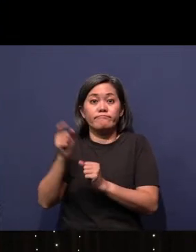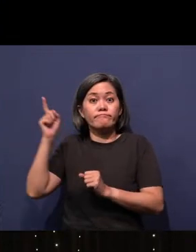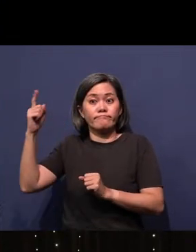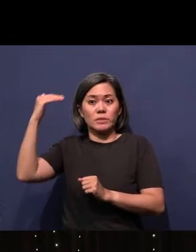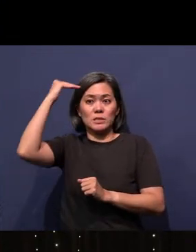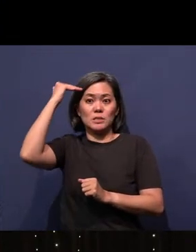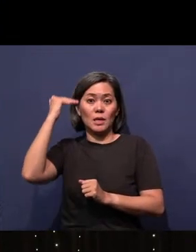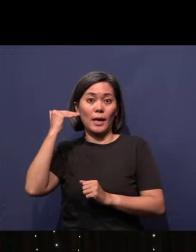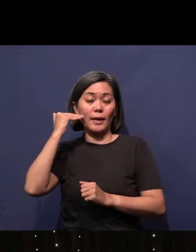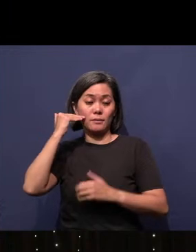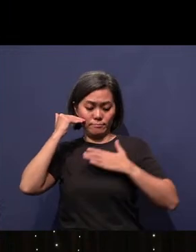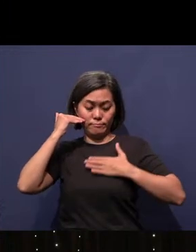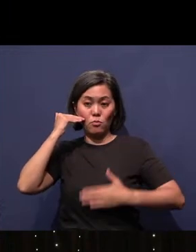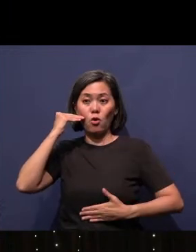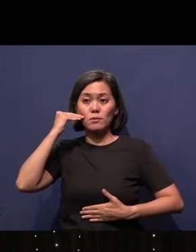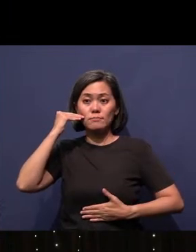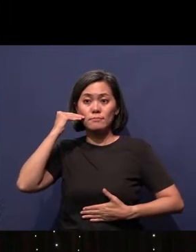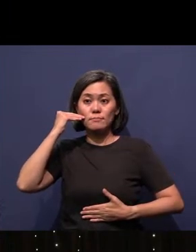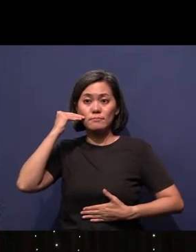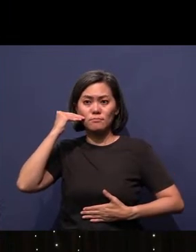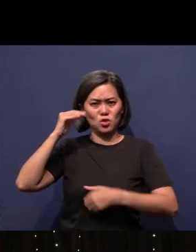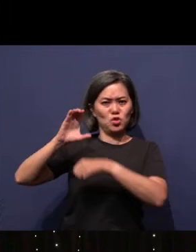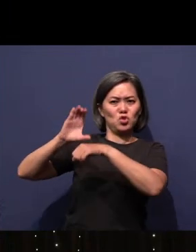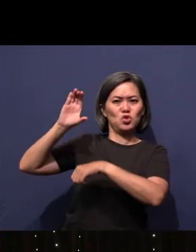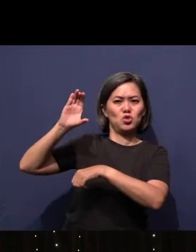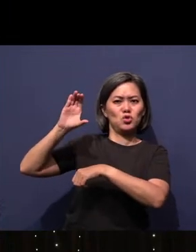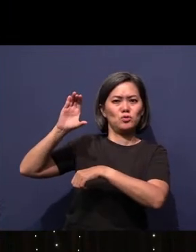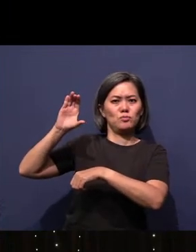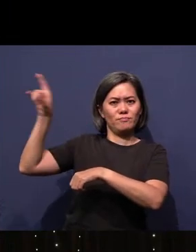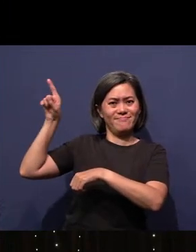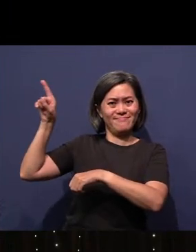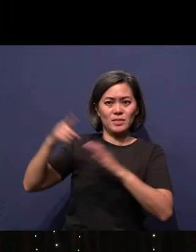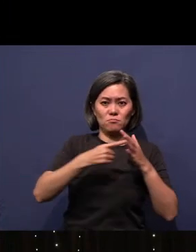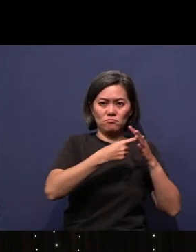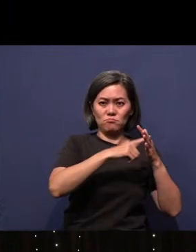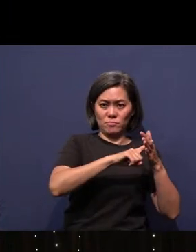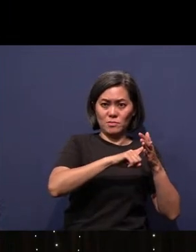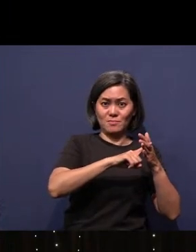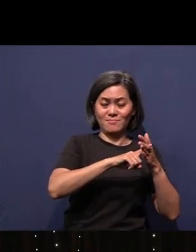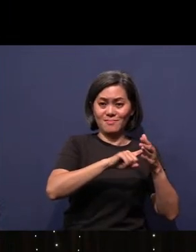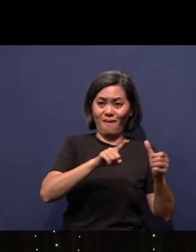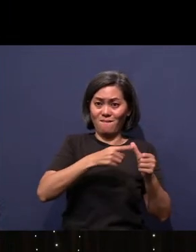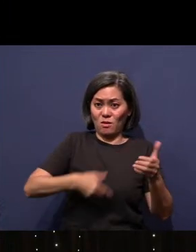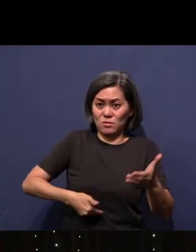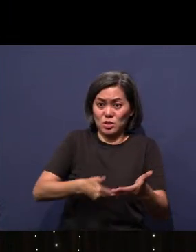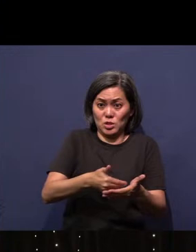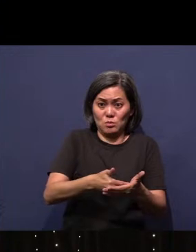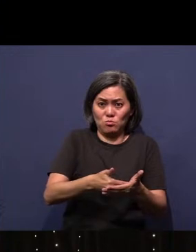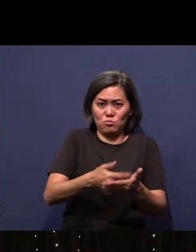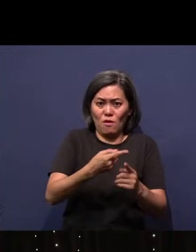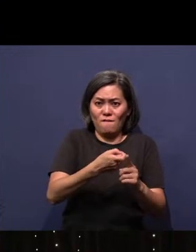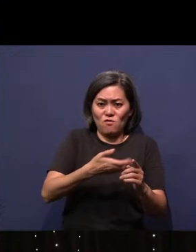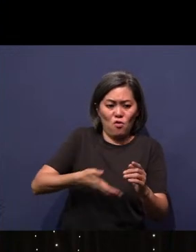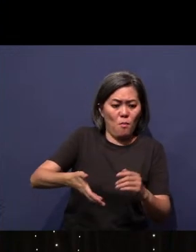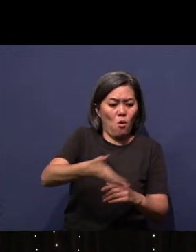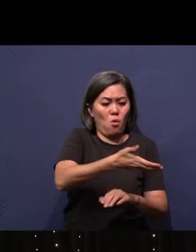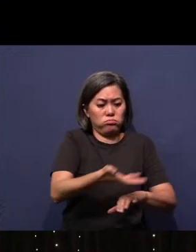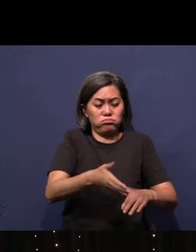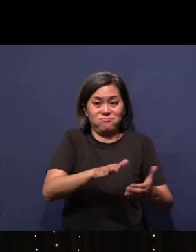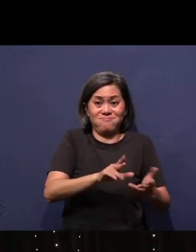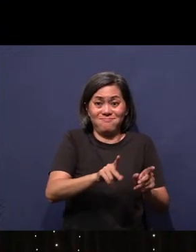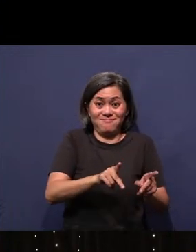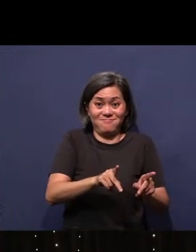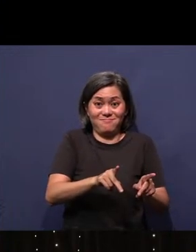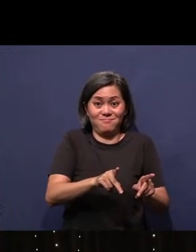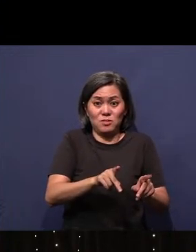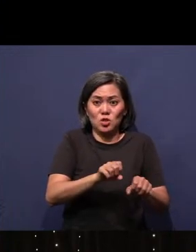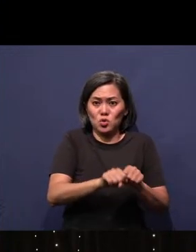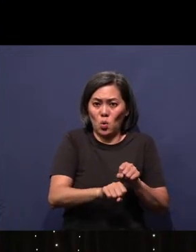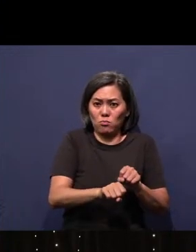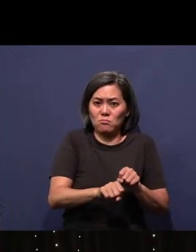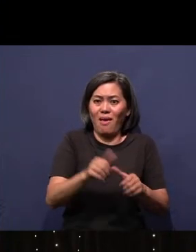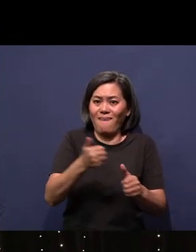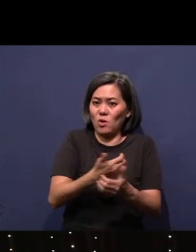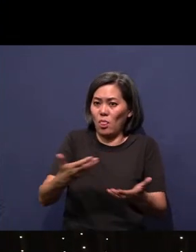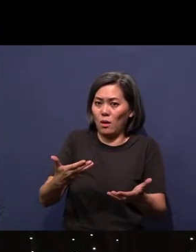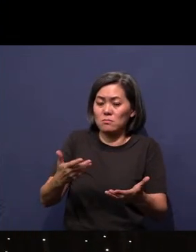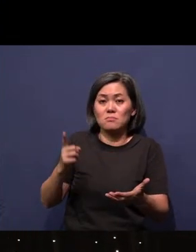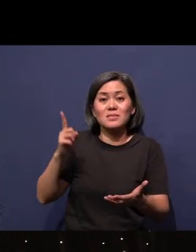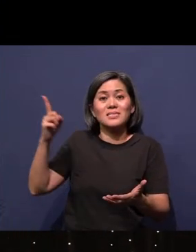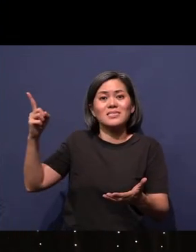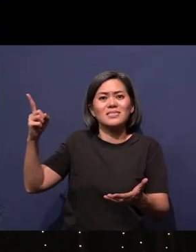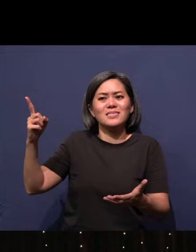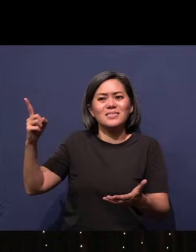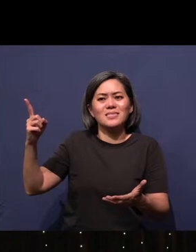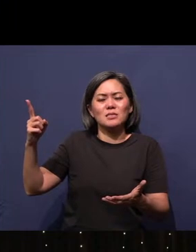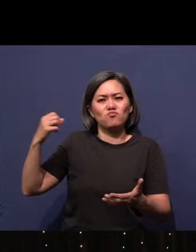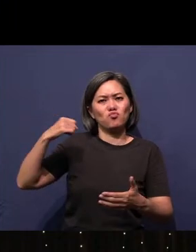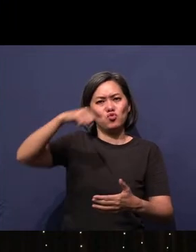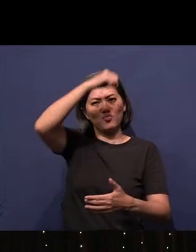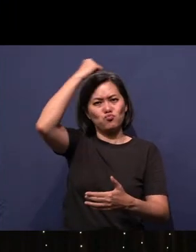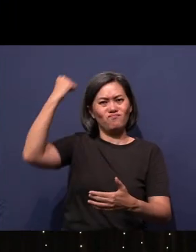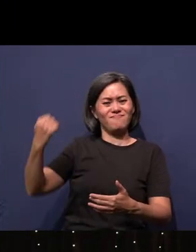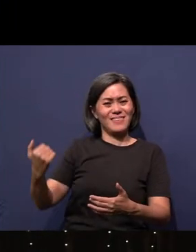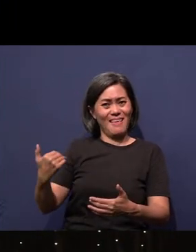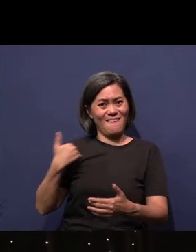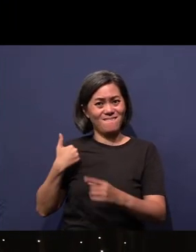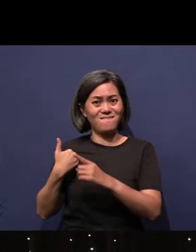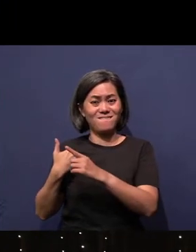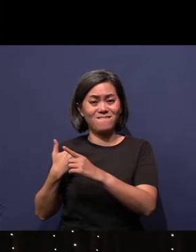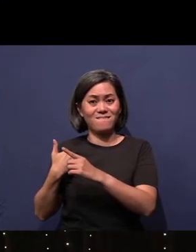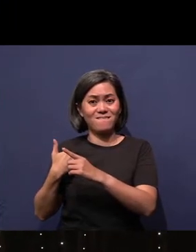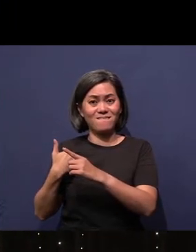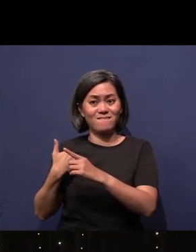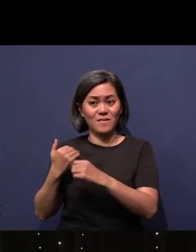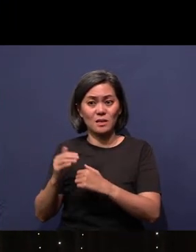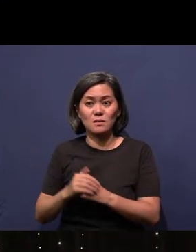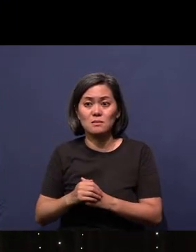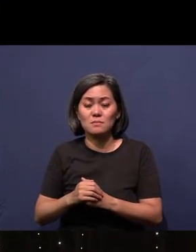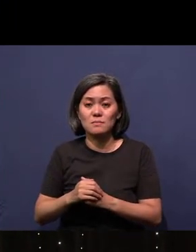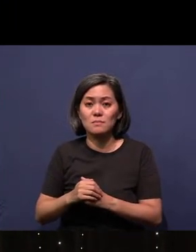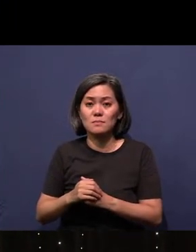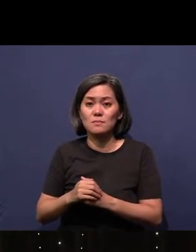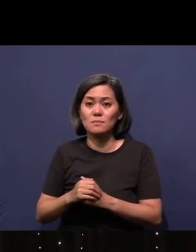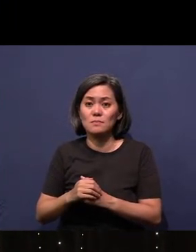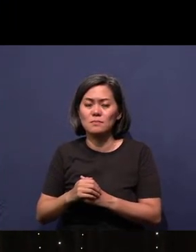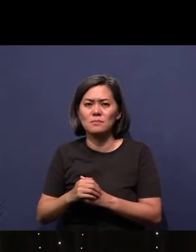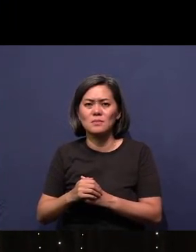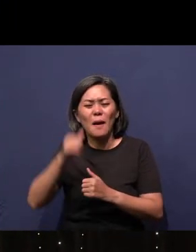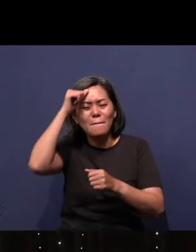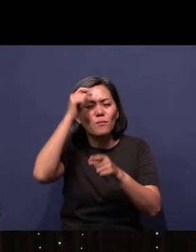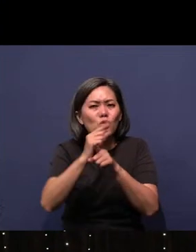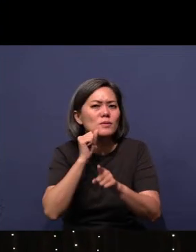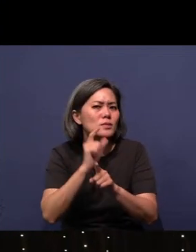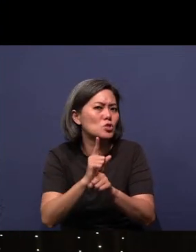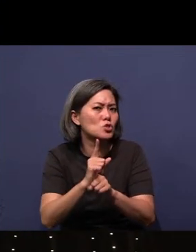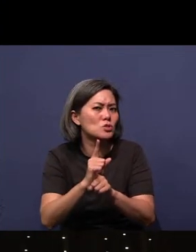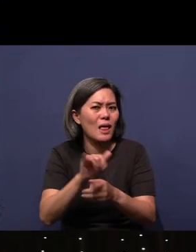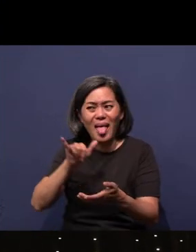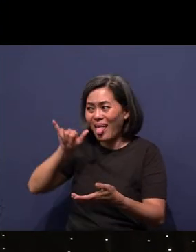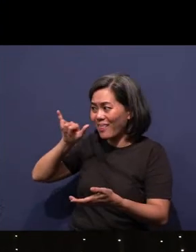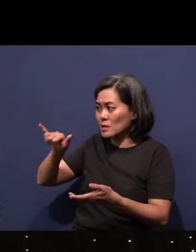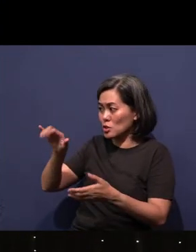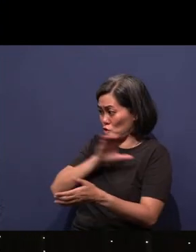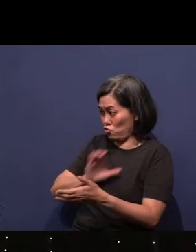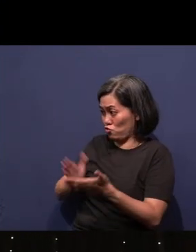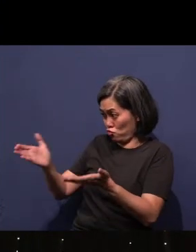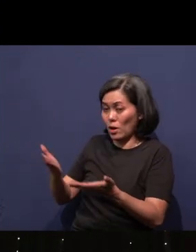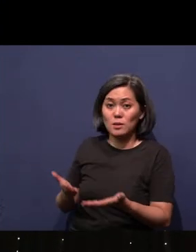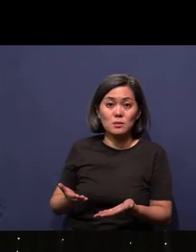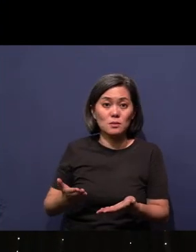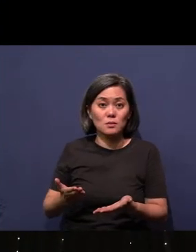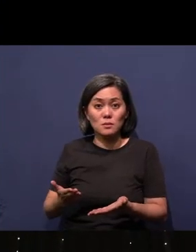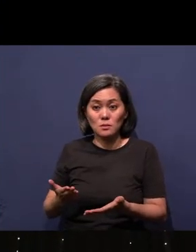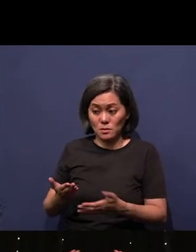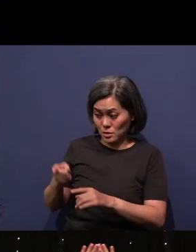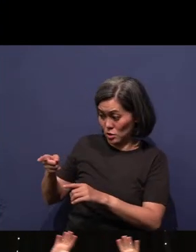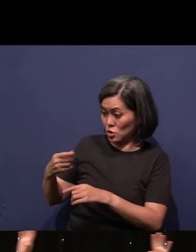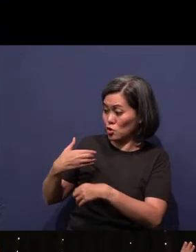Brothers and sisters, this is Christ, present at the creation of the world, of the